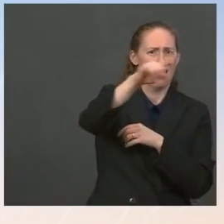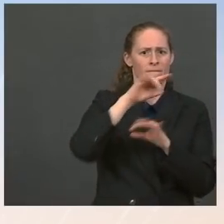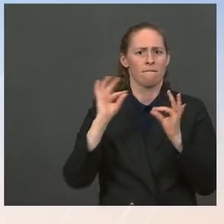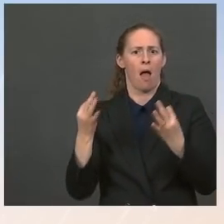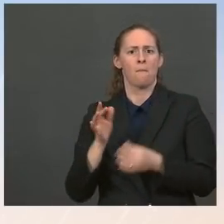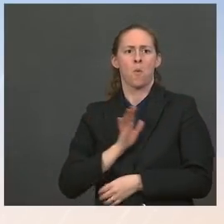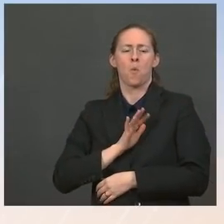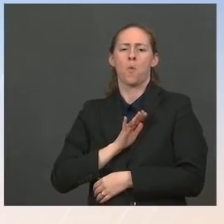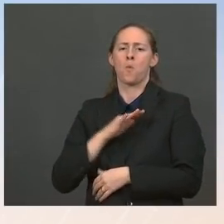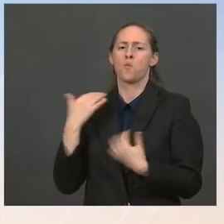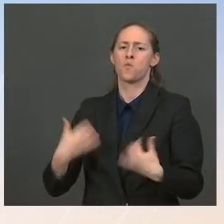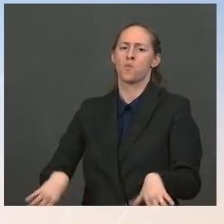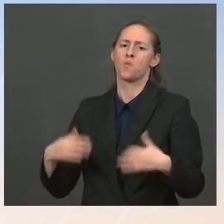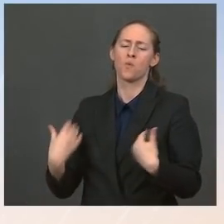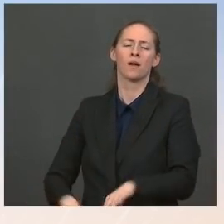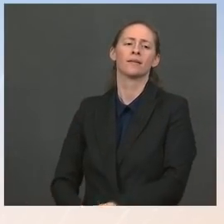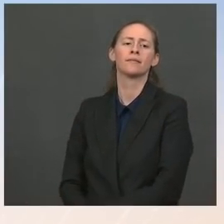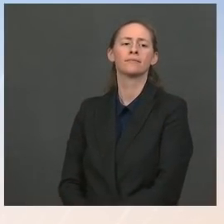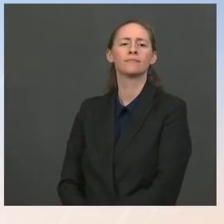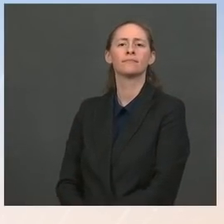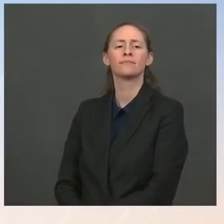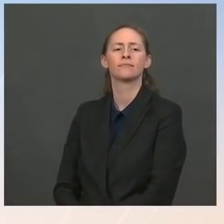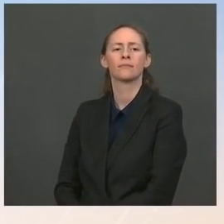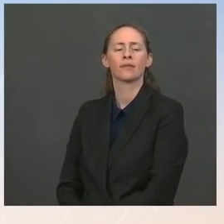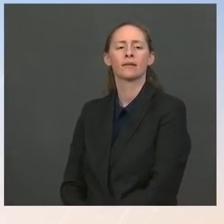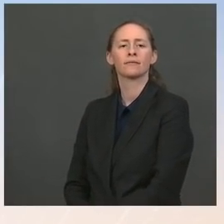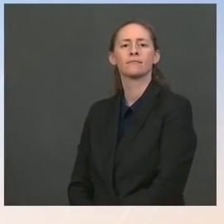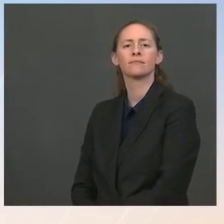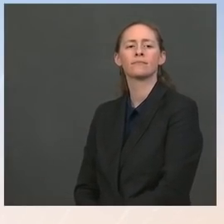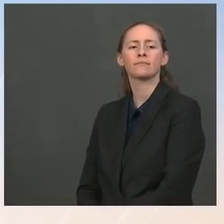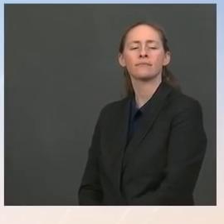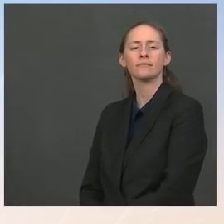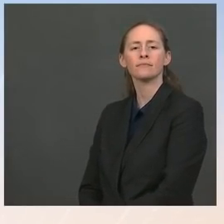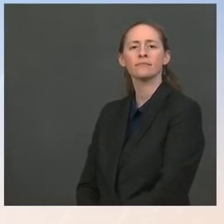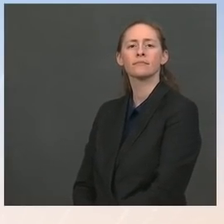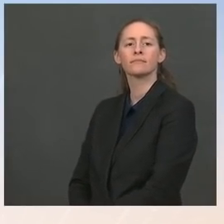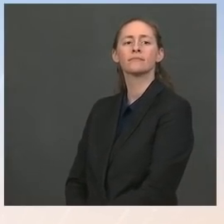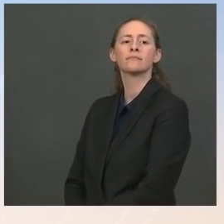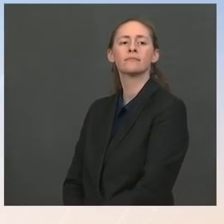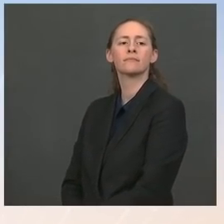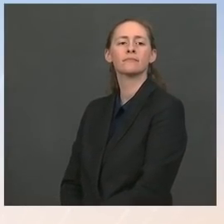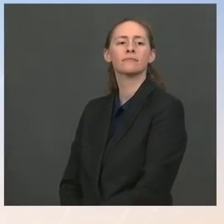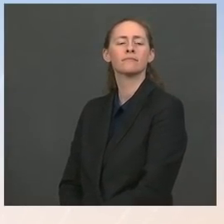The Press: Hi. Thank you. Can you circle back to the -- your other hat is supply chain -- sorry,